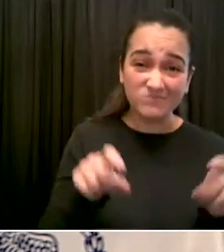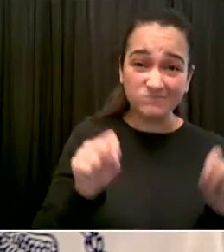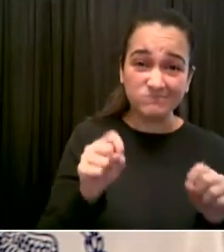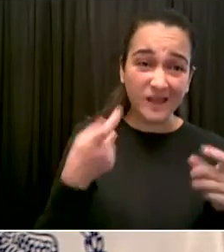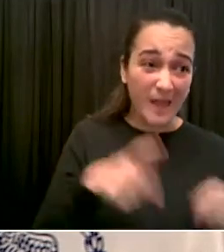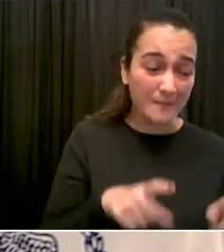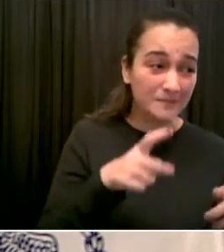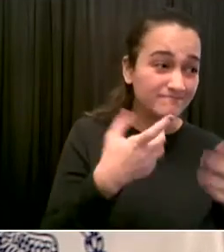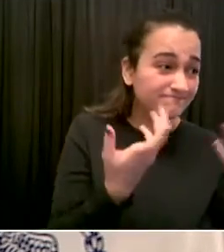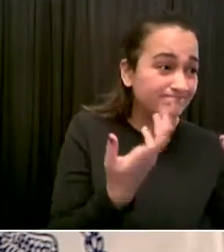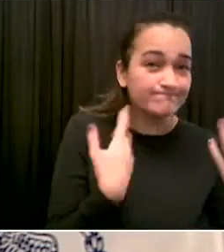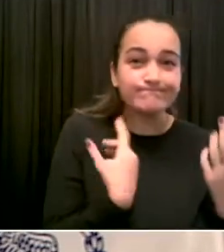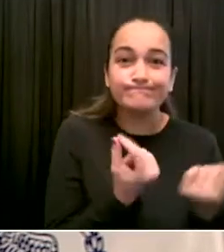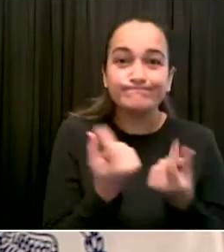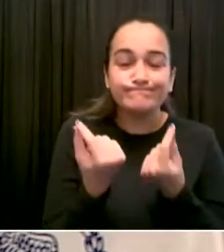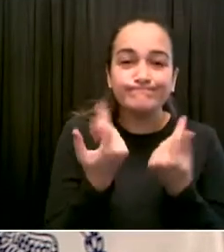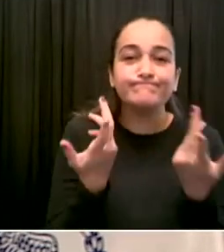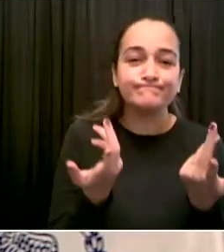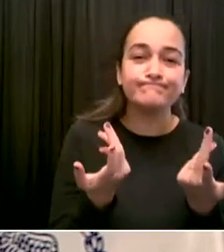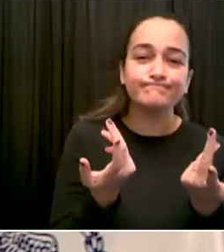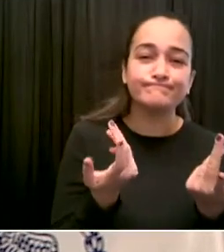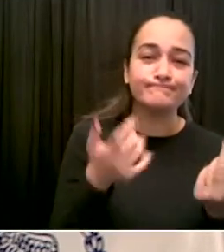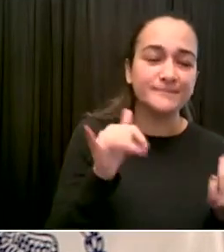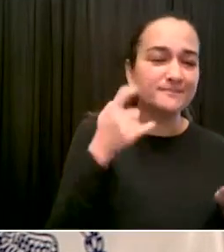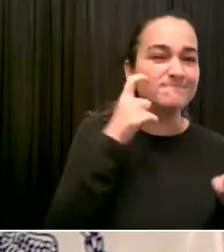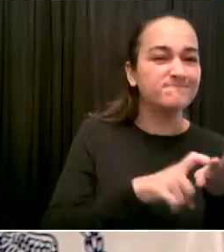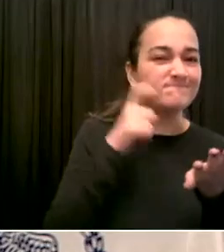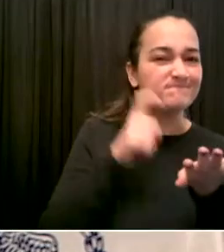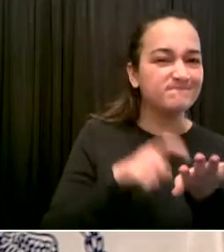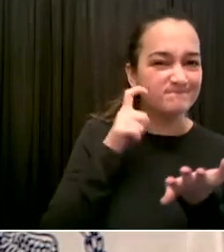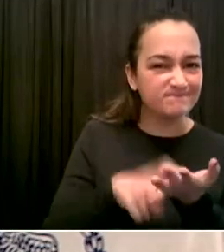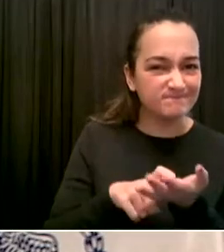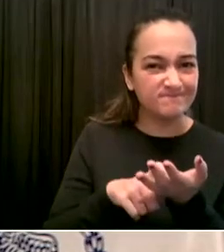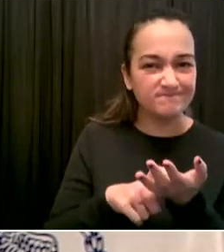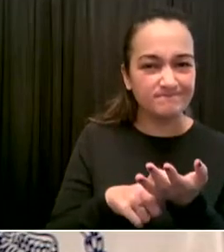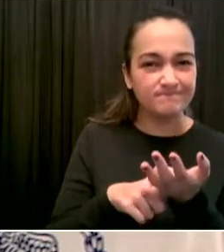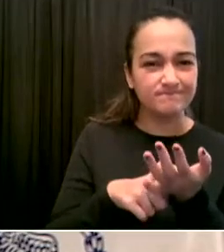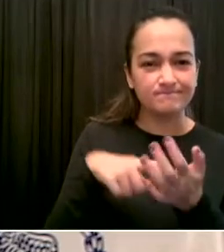AND FOLKS DECIDING NOT TO WORK WHEN THEY WERE SUPPOSED TO WORK, WHICH IS UNFAIR TO THEIR COLLEAGUES. HOWEVER THAT MADE A BAD